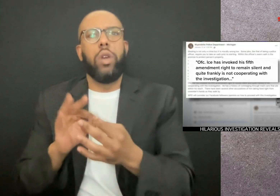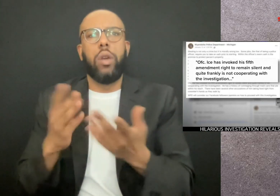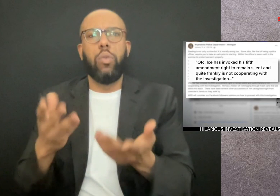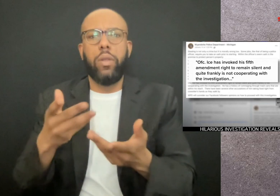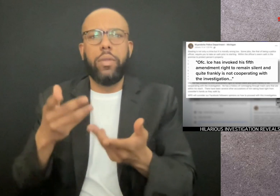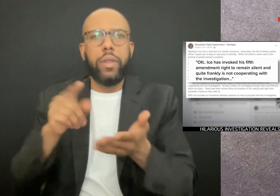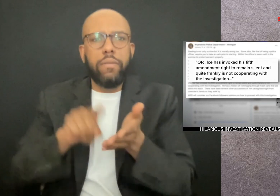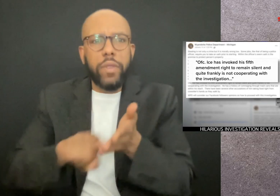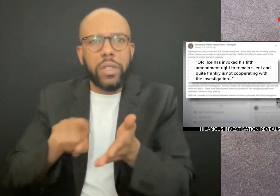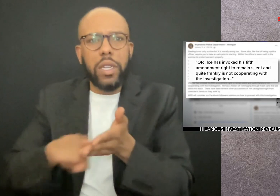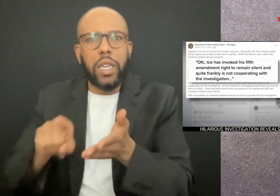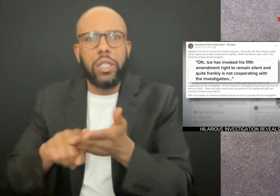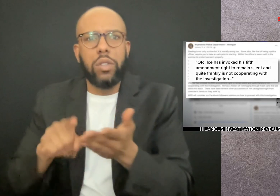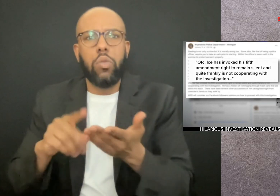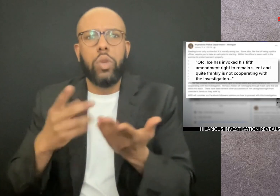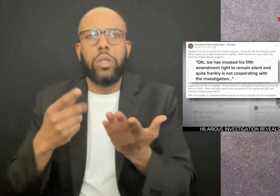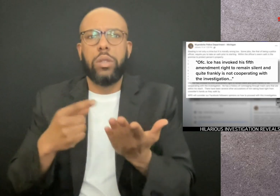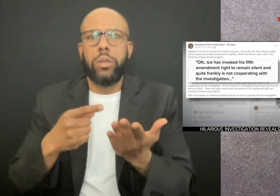and was not cooperating with the investigation